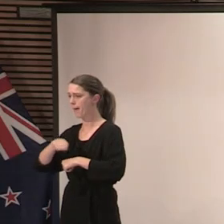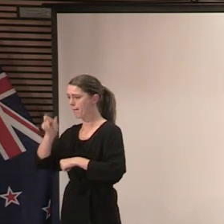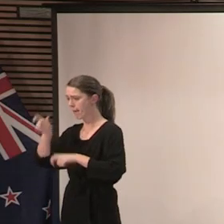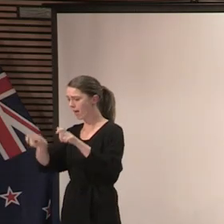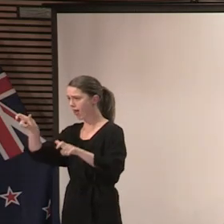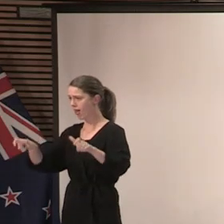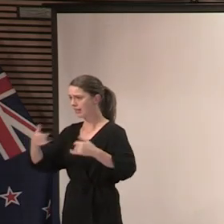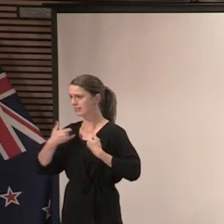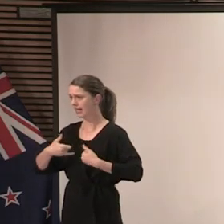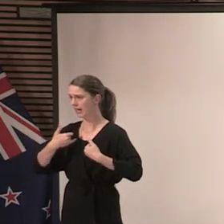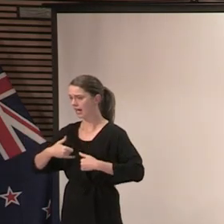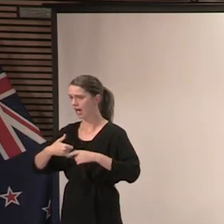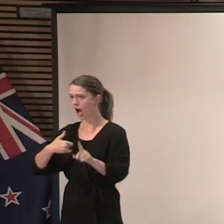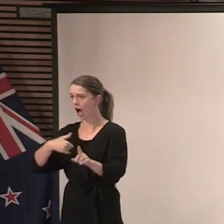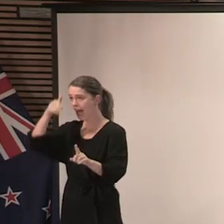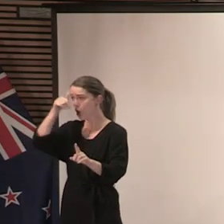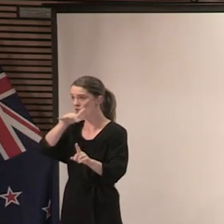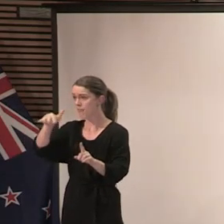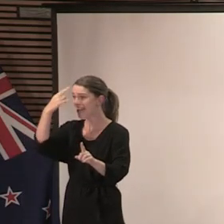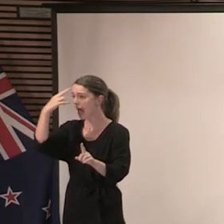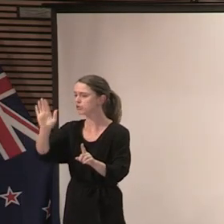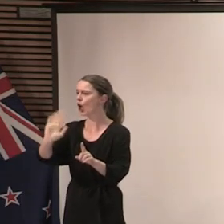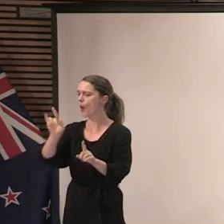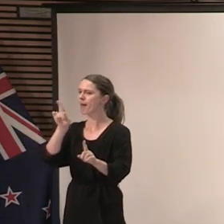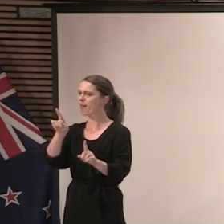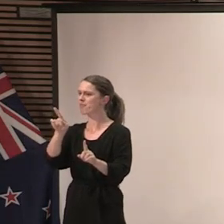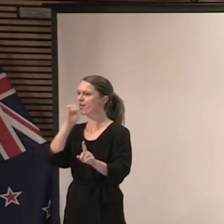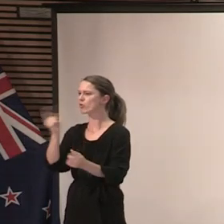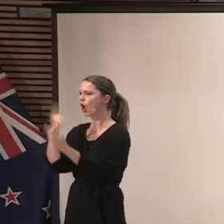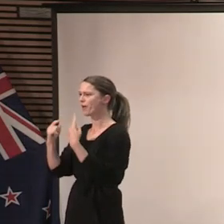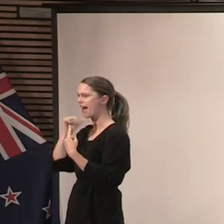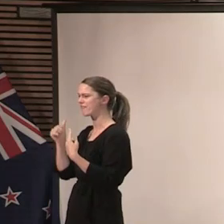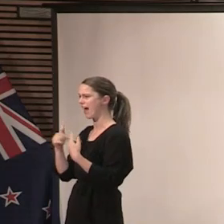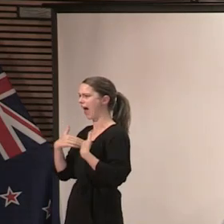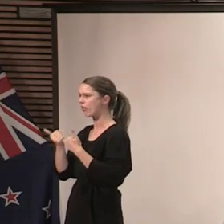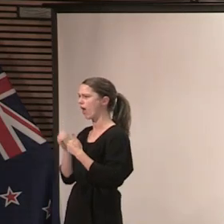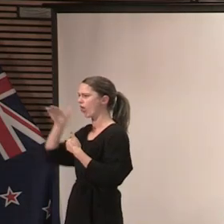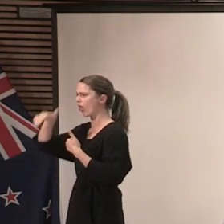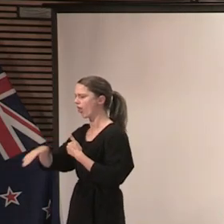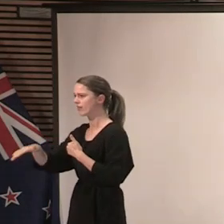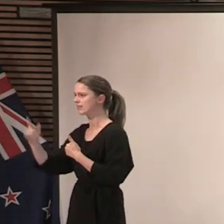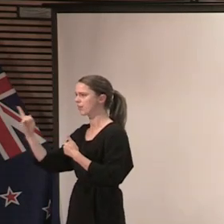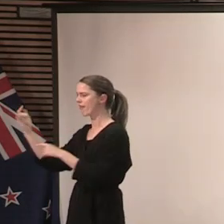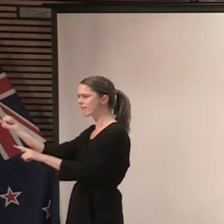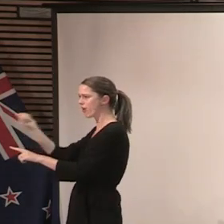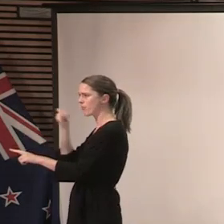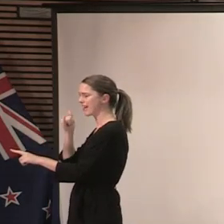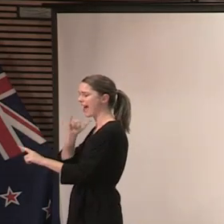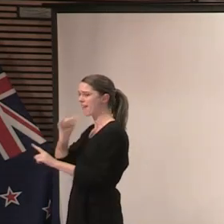this pandemic, there have been individuals who I have tracked the progress of. I didn't know